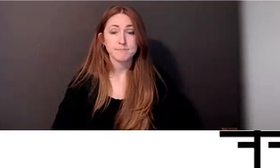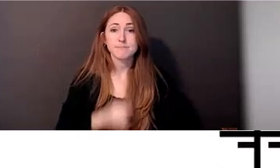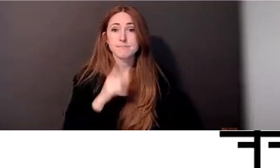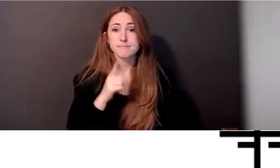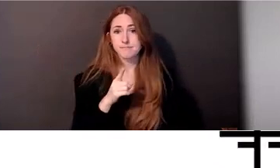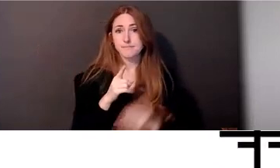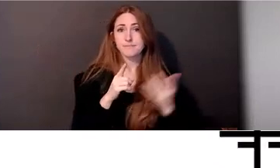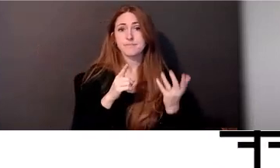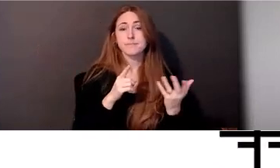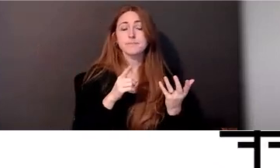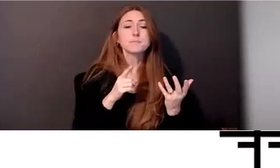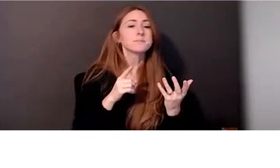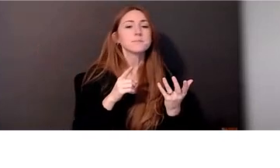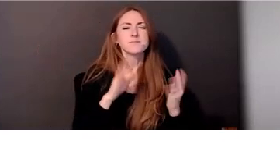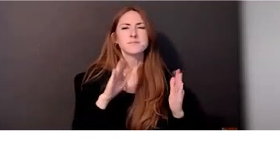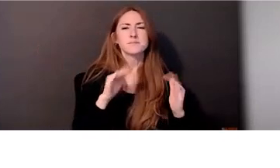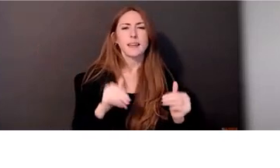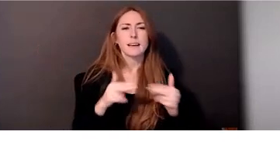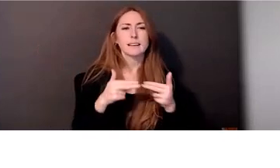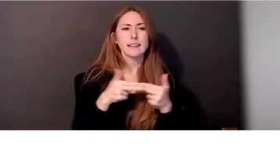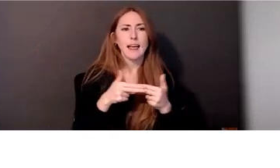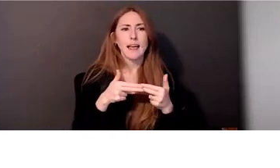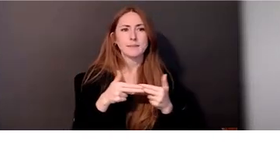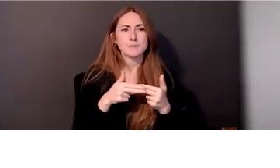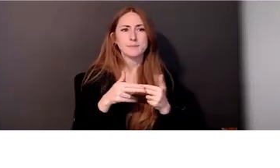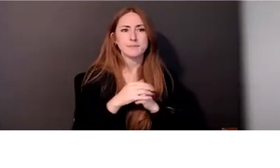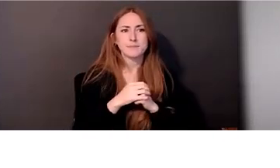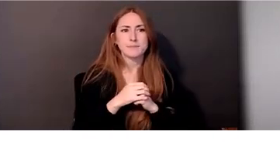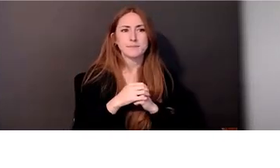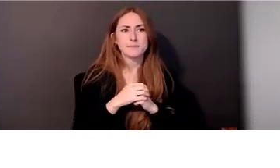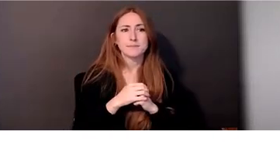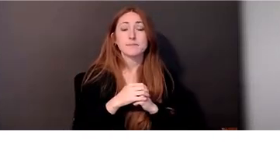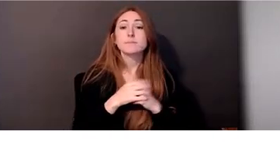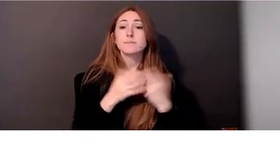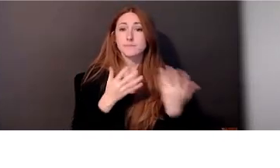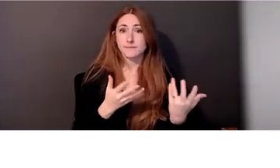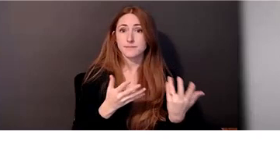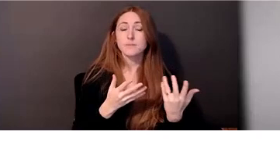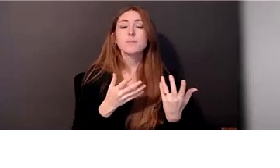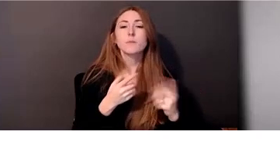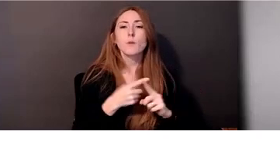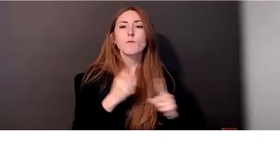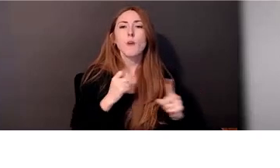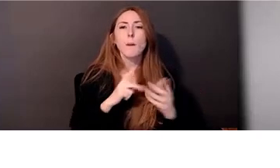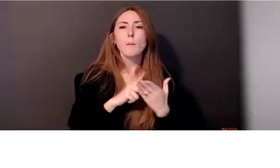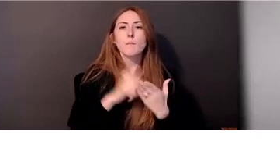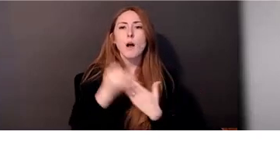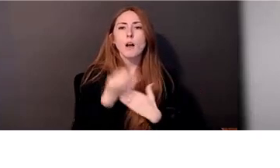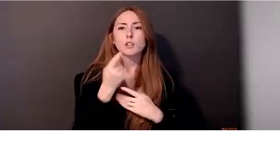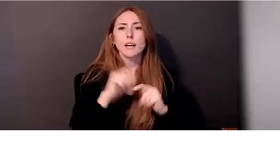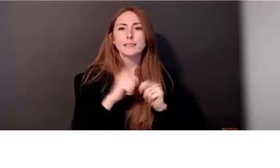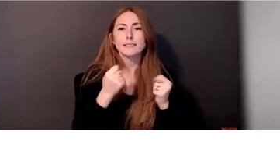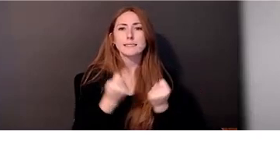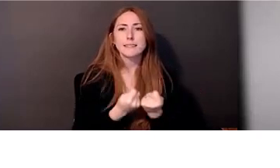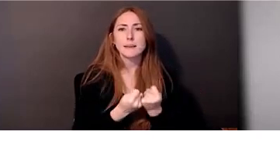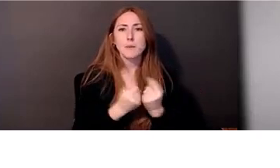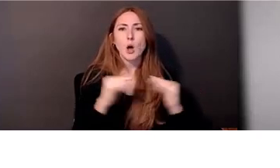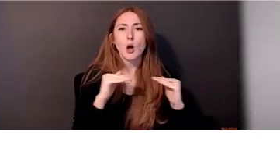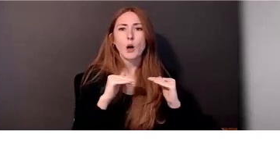next slide-- came from a project team that was co-funded by those previous funders